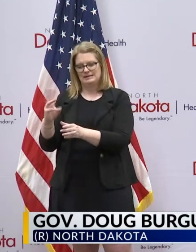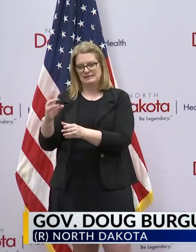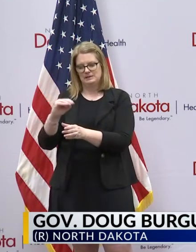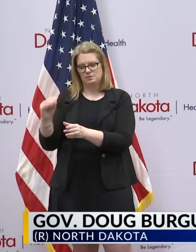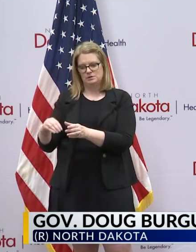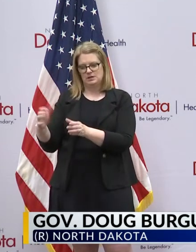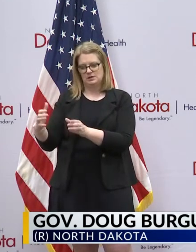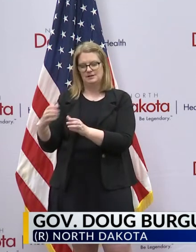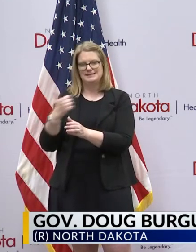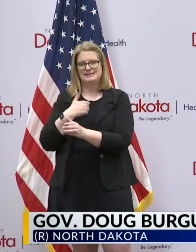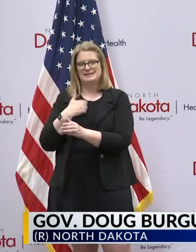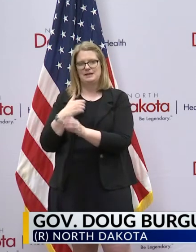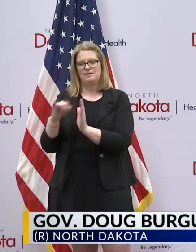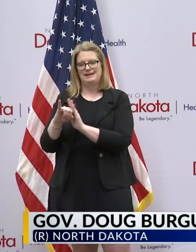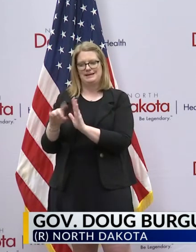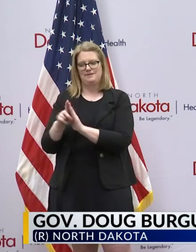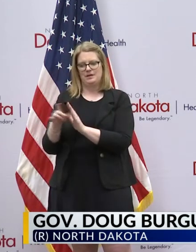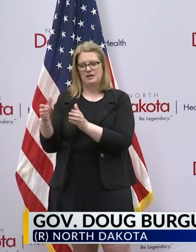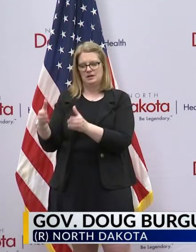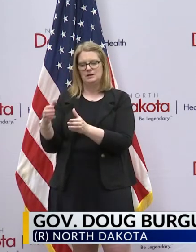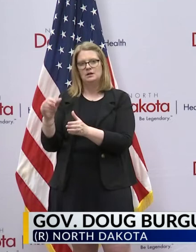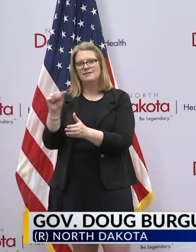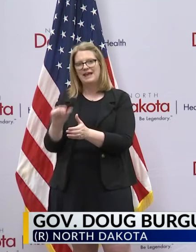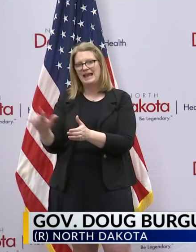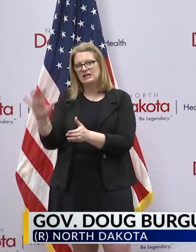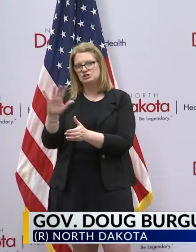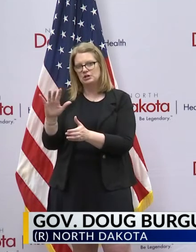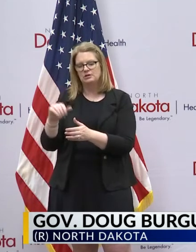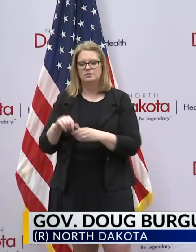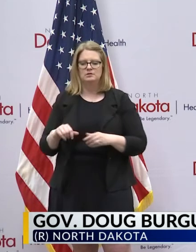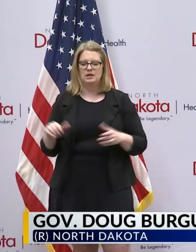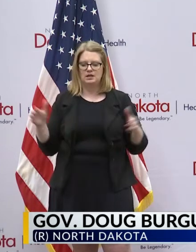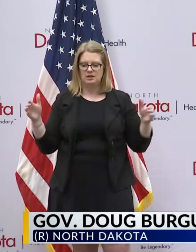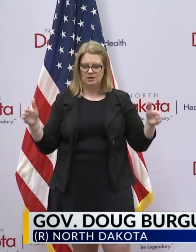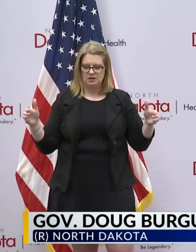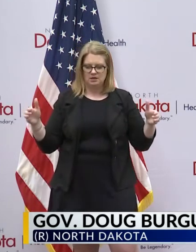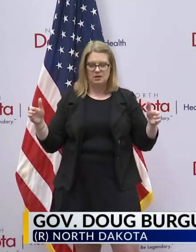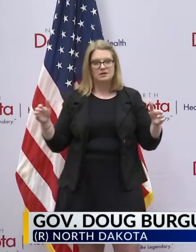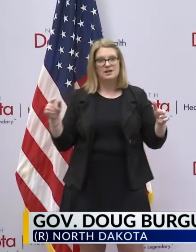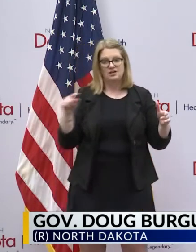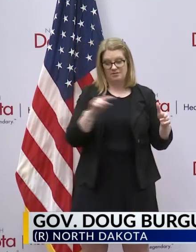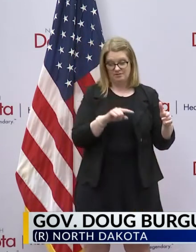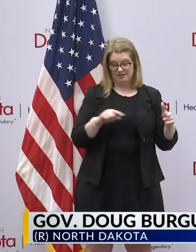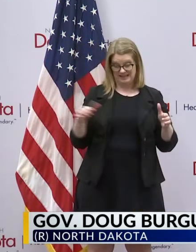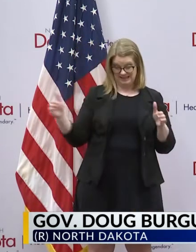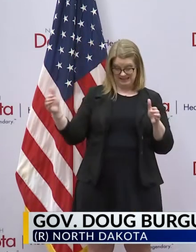THEMSELVES AS NATIVE AMERICAN AND ABOUT 6% OF CASES SELF-IDENTIFIED AS ASIAN.